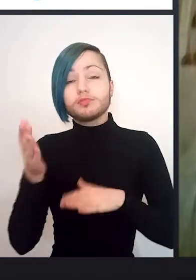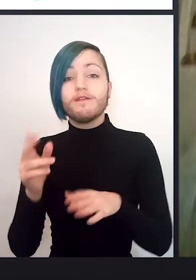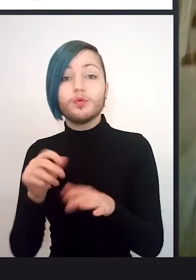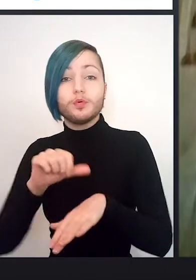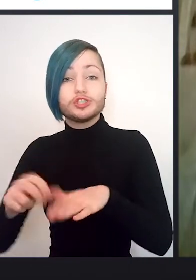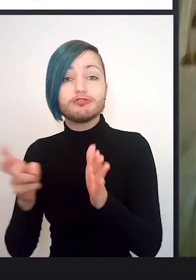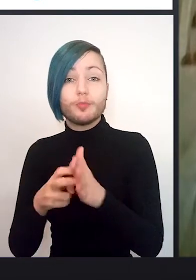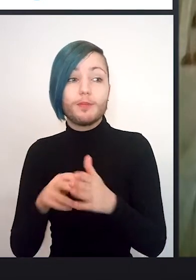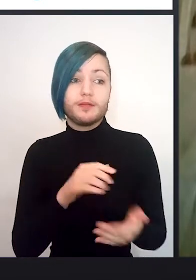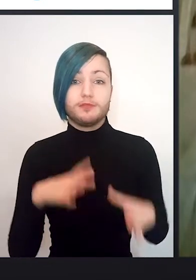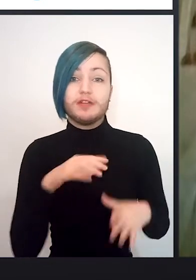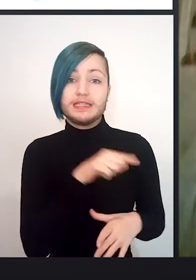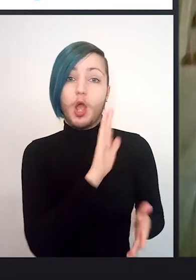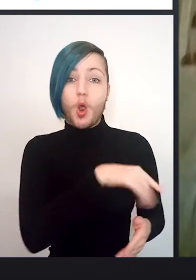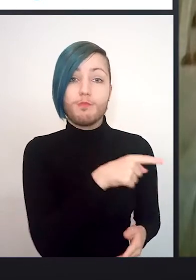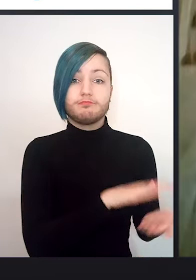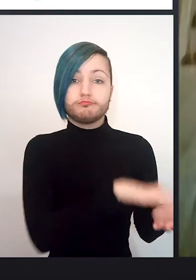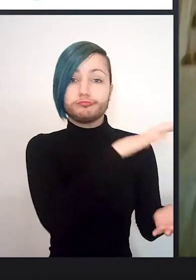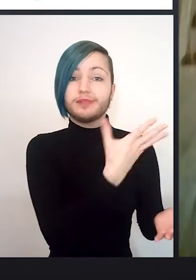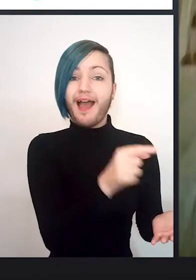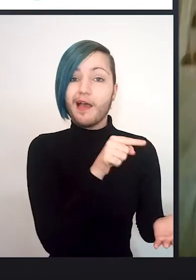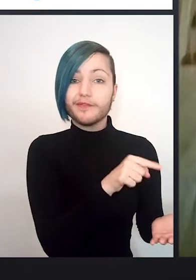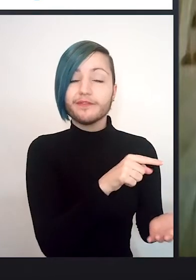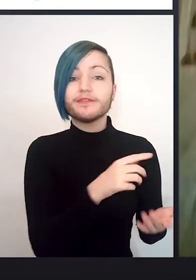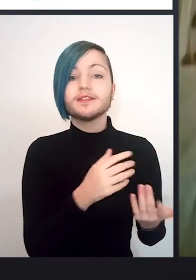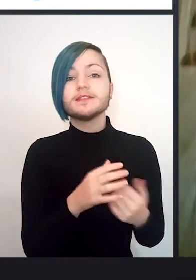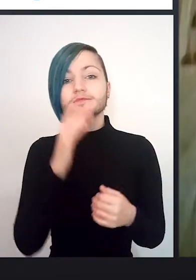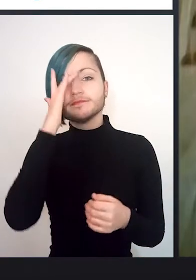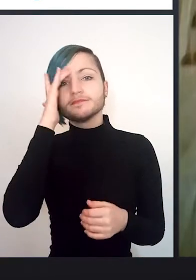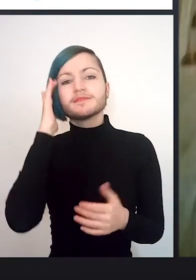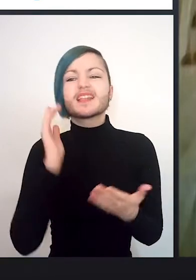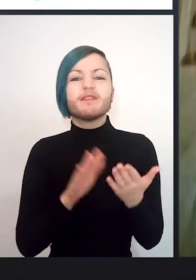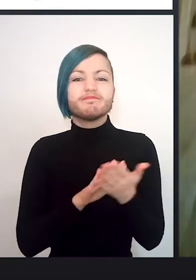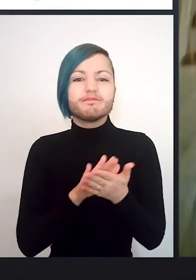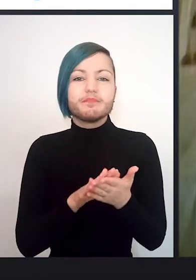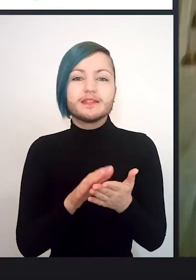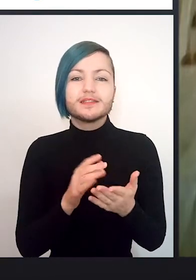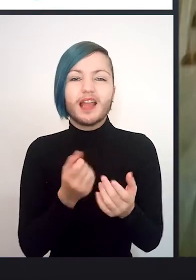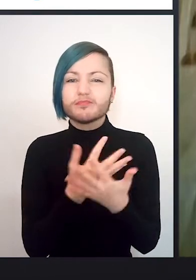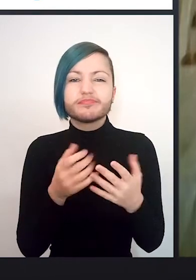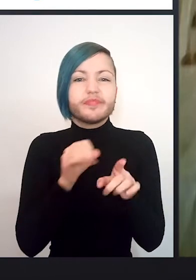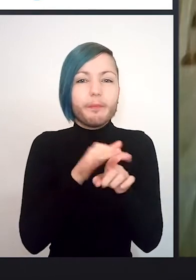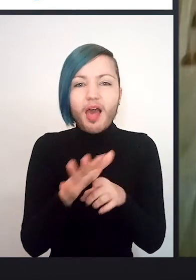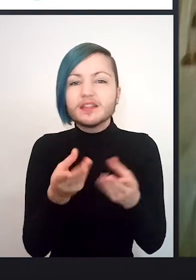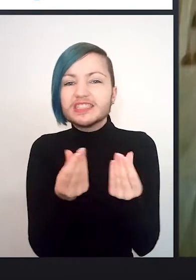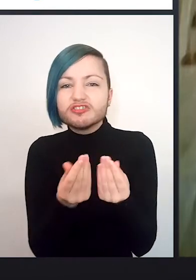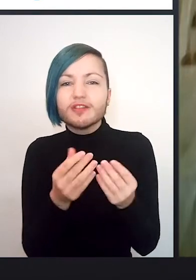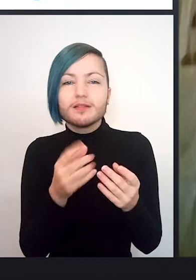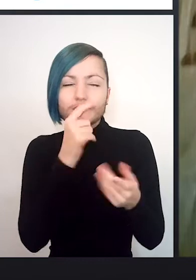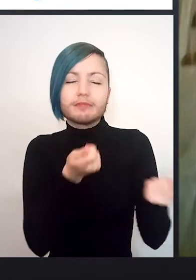go for the surgery, so you can be fine with all the blood and discharge and everything.